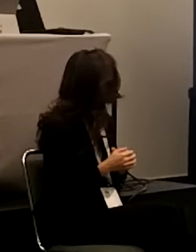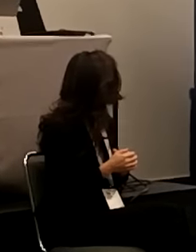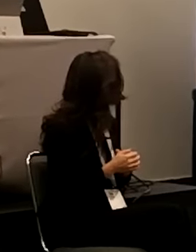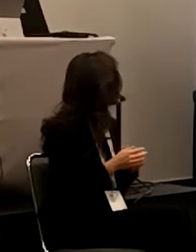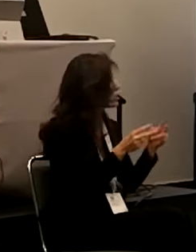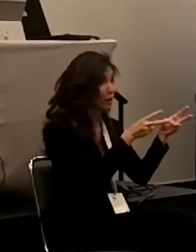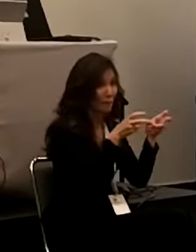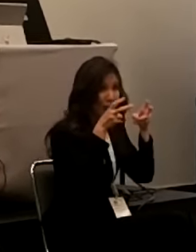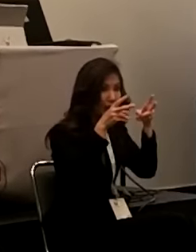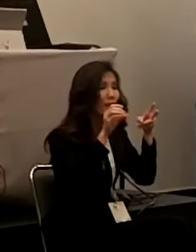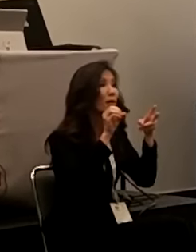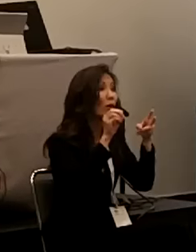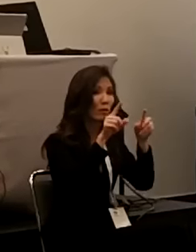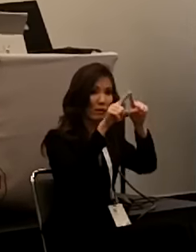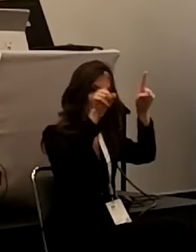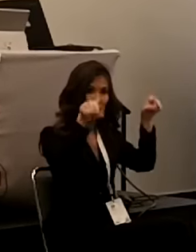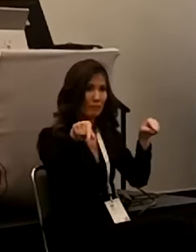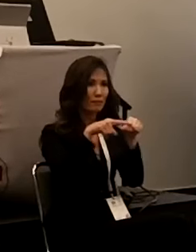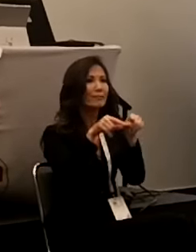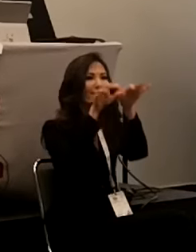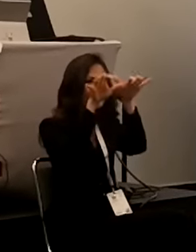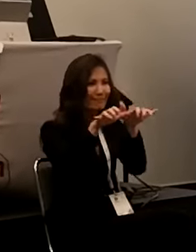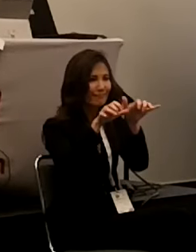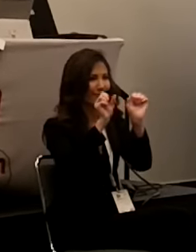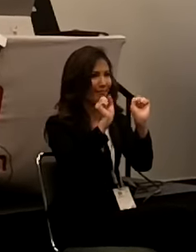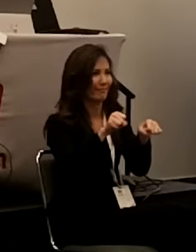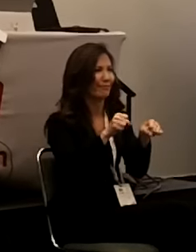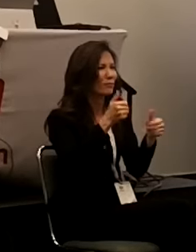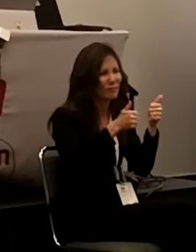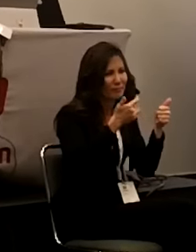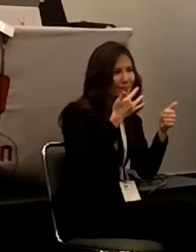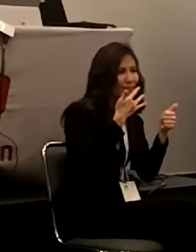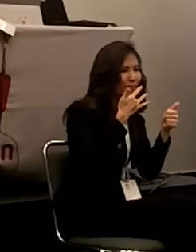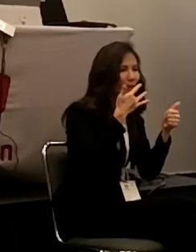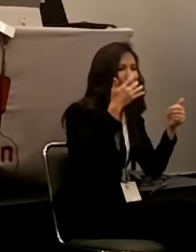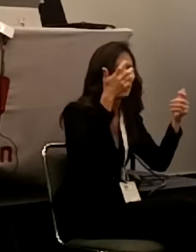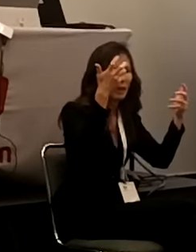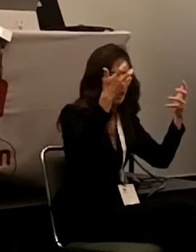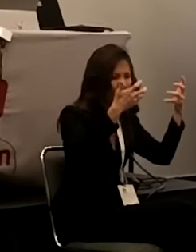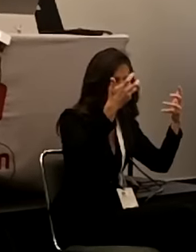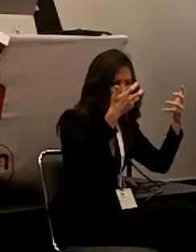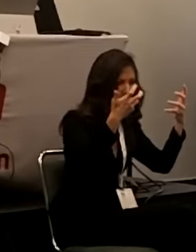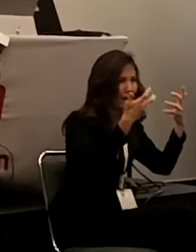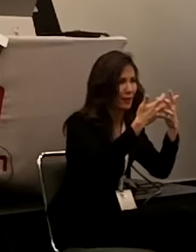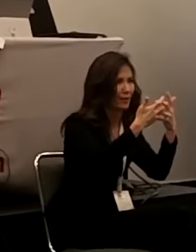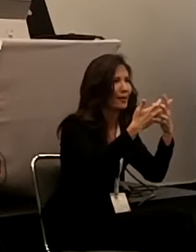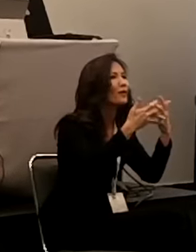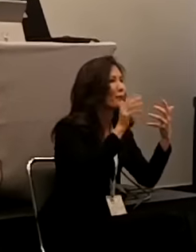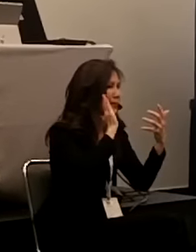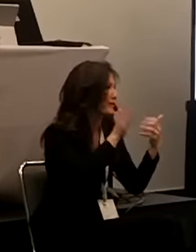or you can hide it, whatever you prefer, and then, just let it sync, and then, just line up things all over again.